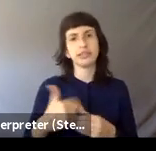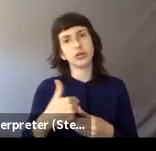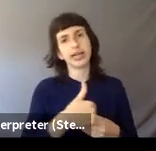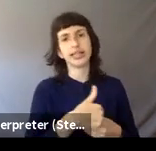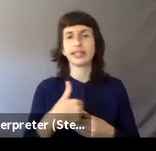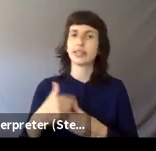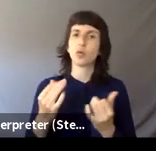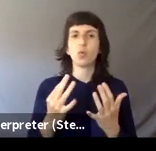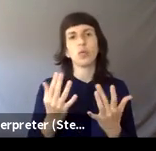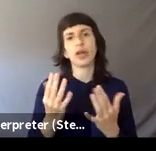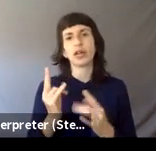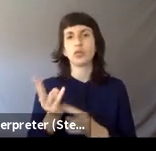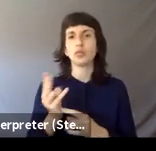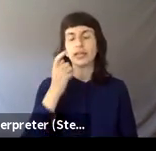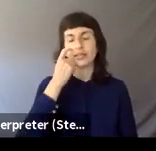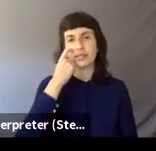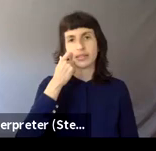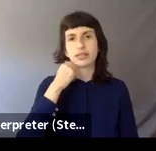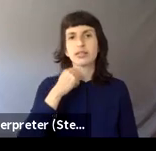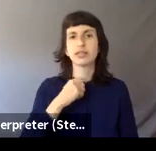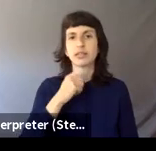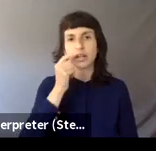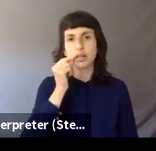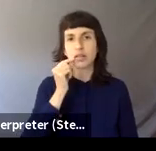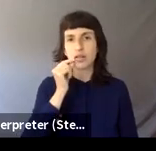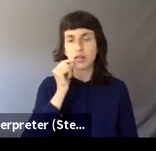Amy: Okay, perfect.